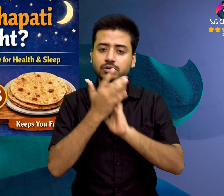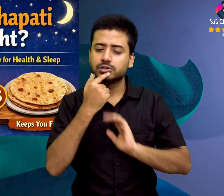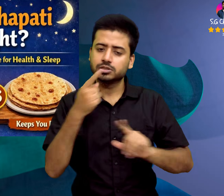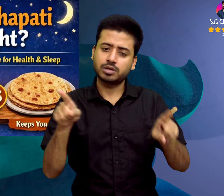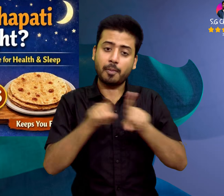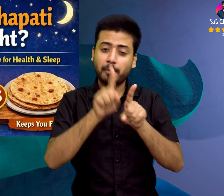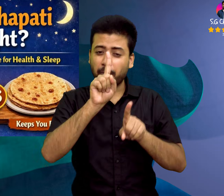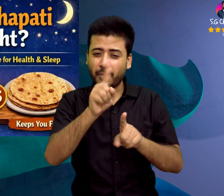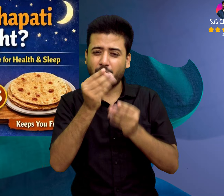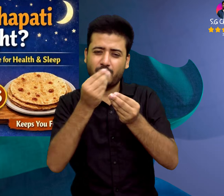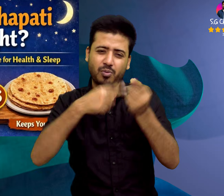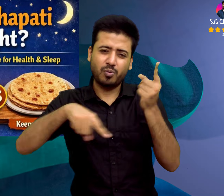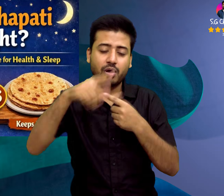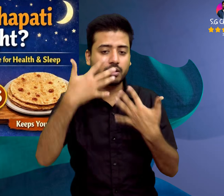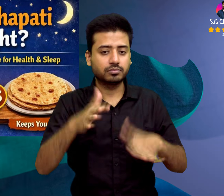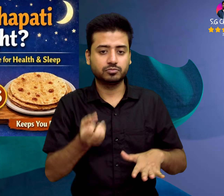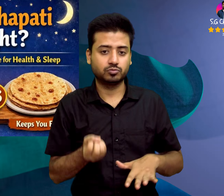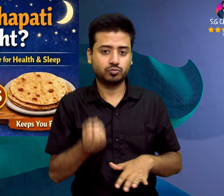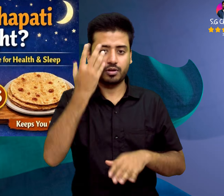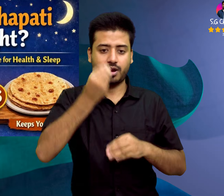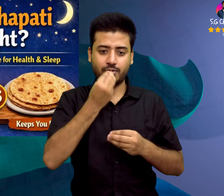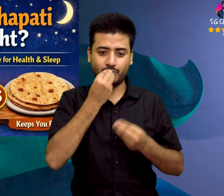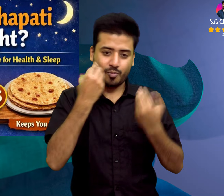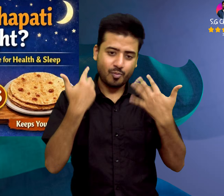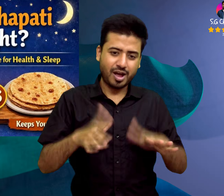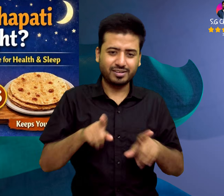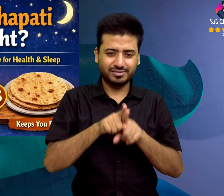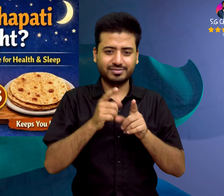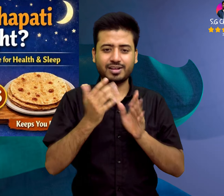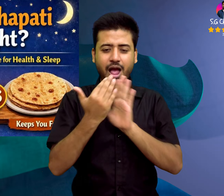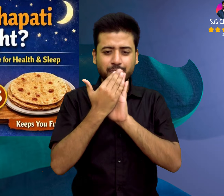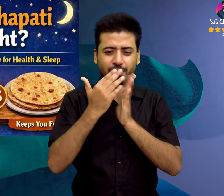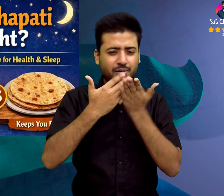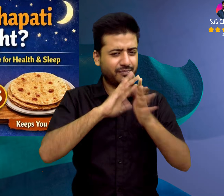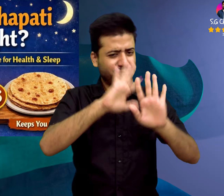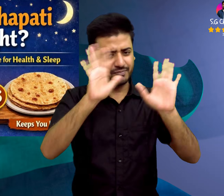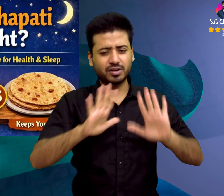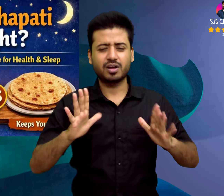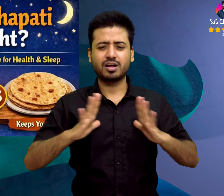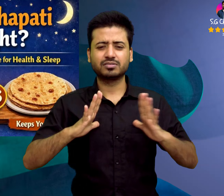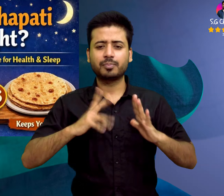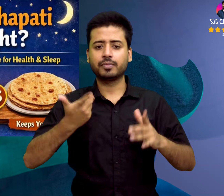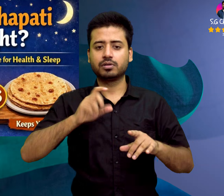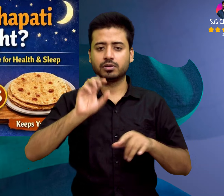of added sugar per serving, negating the probiotic benefits by feeding sugar loving, gas producing